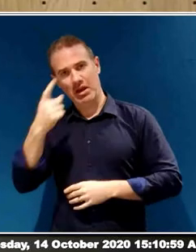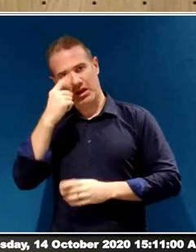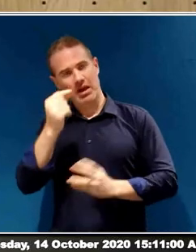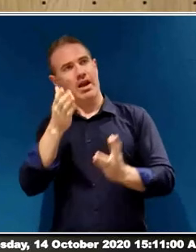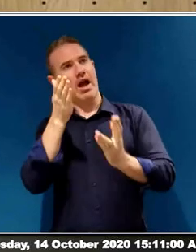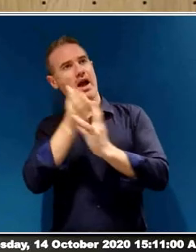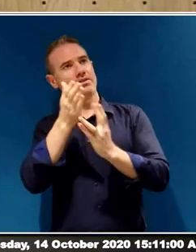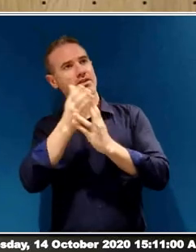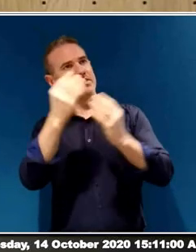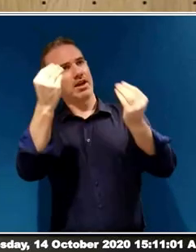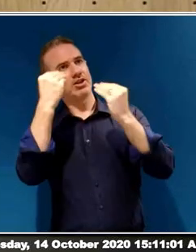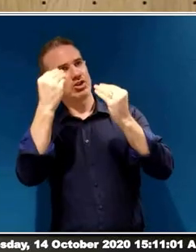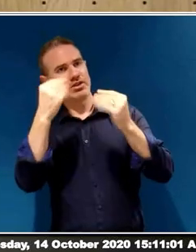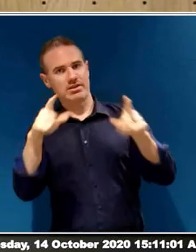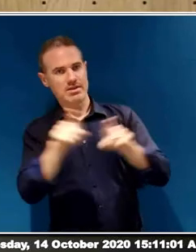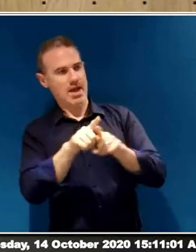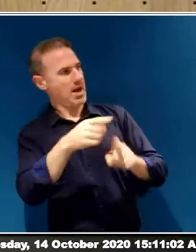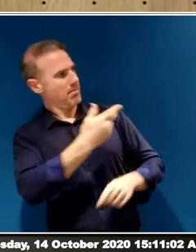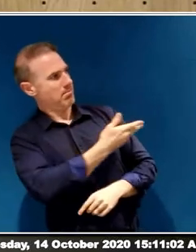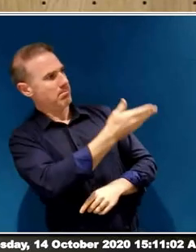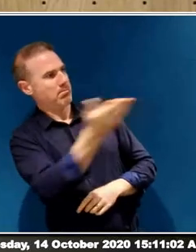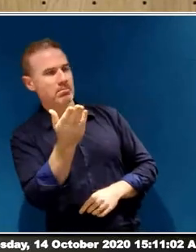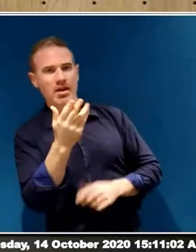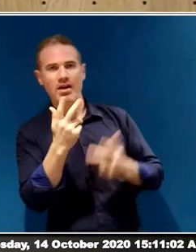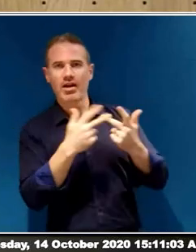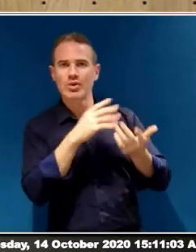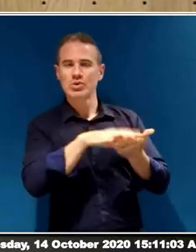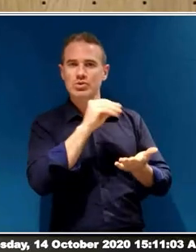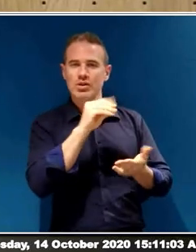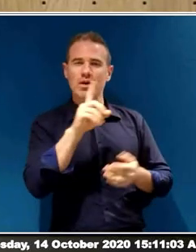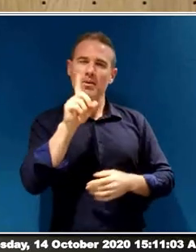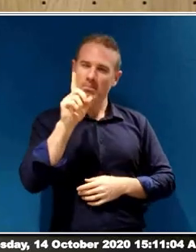But they might also believe that those adjustments are limited by the word